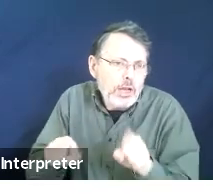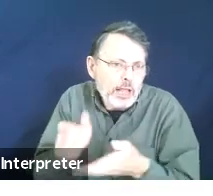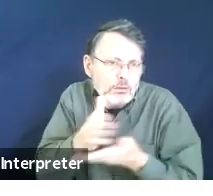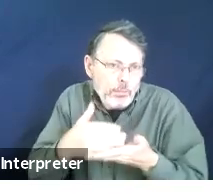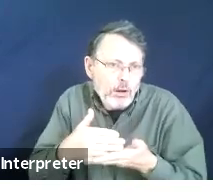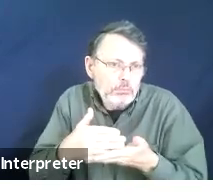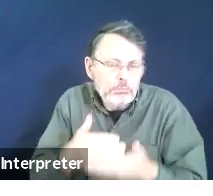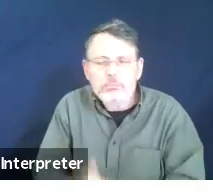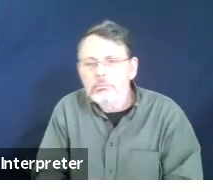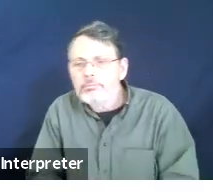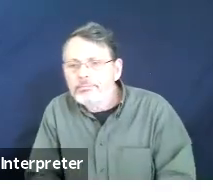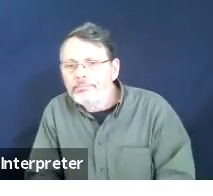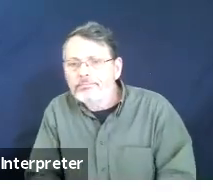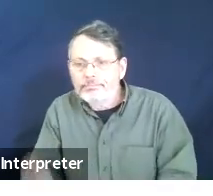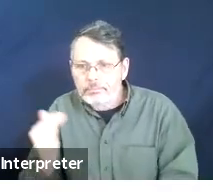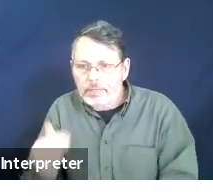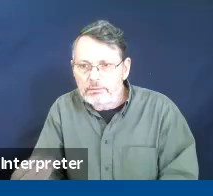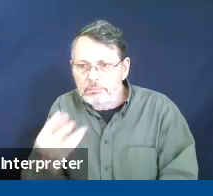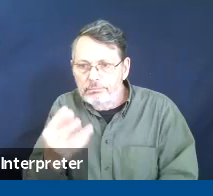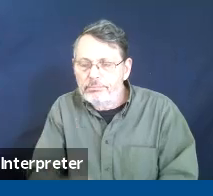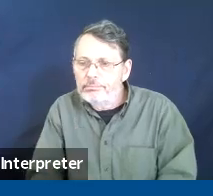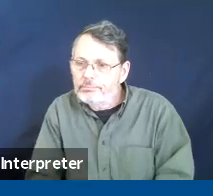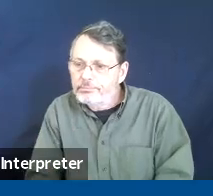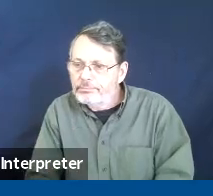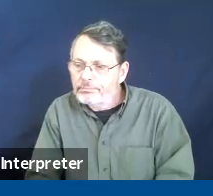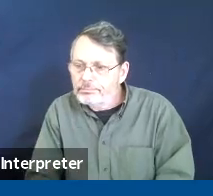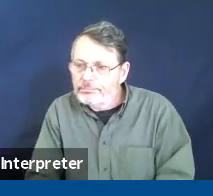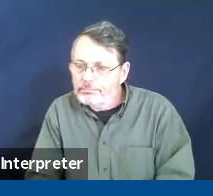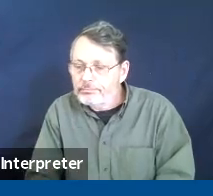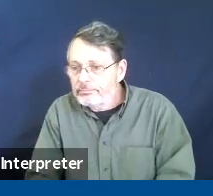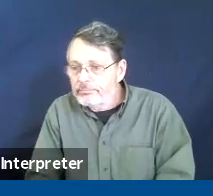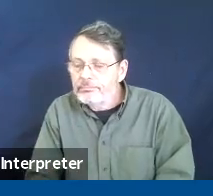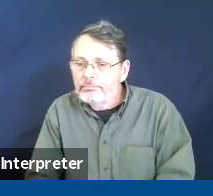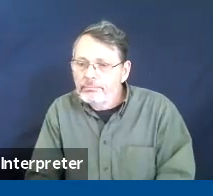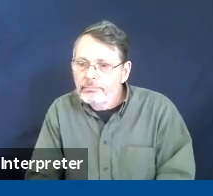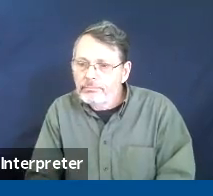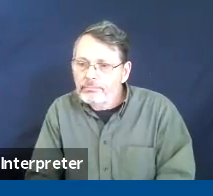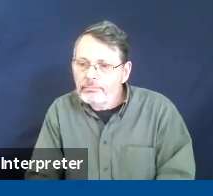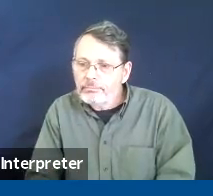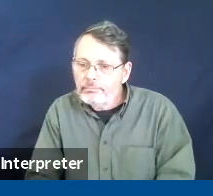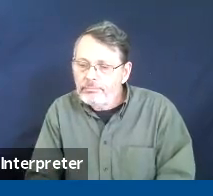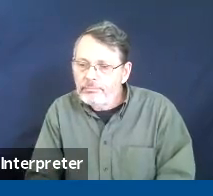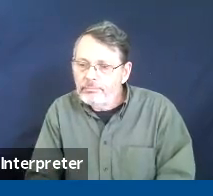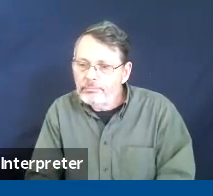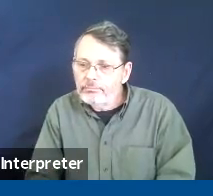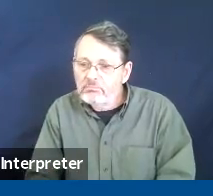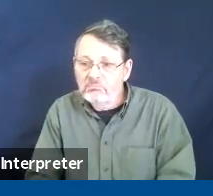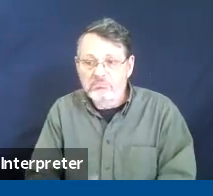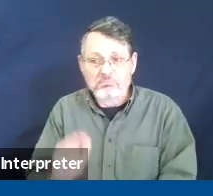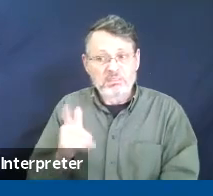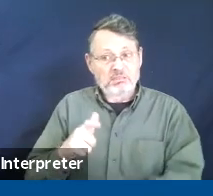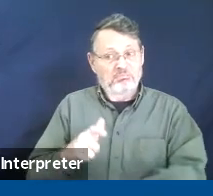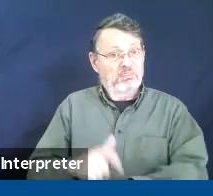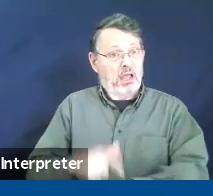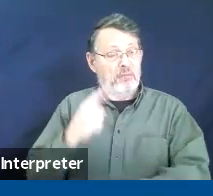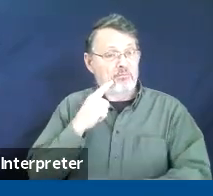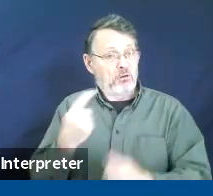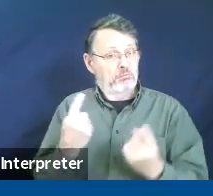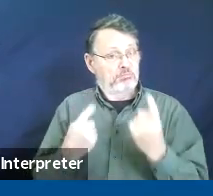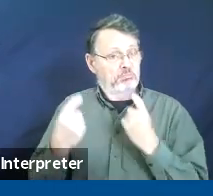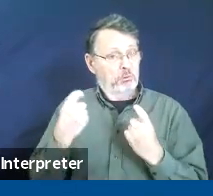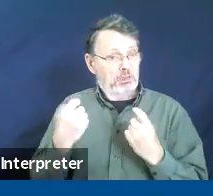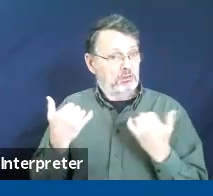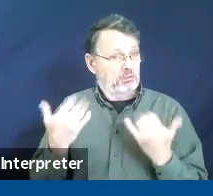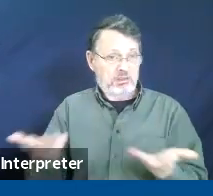Next slide, please. And with this, it looks like we have time for questions.